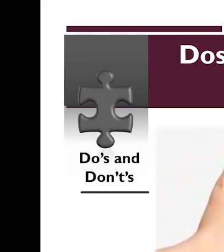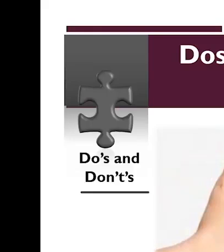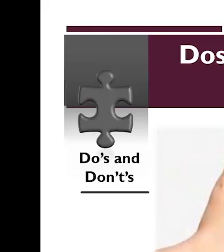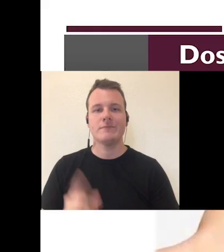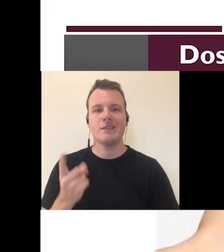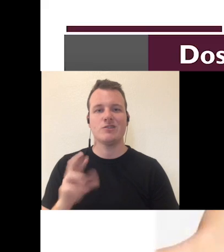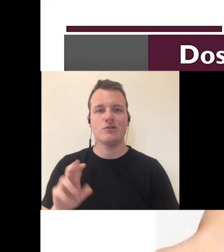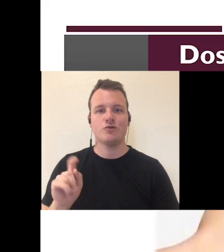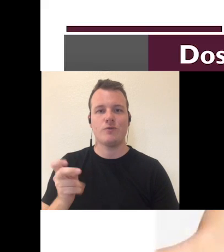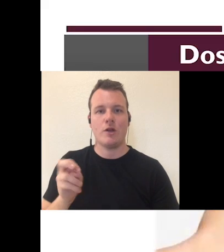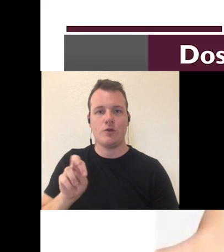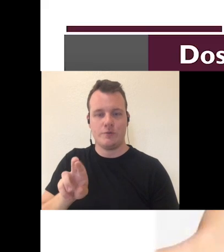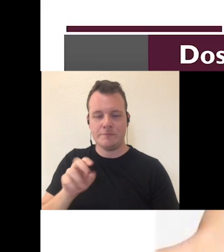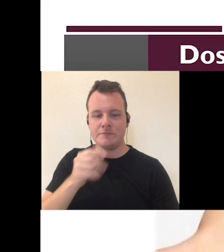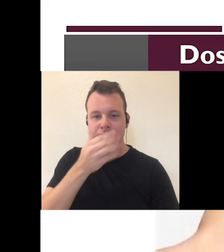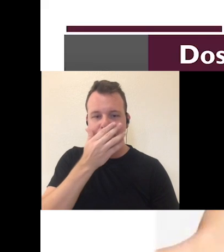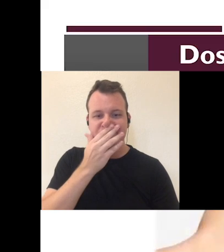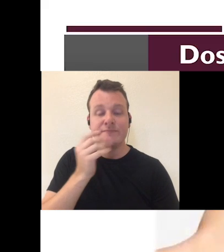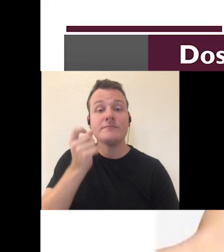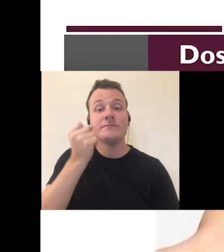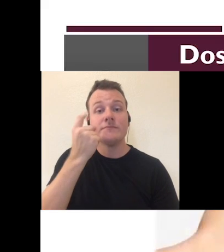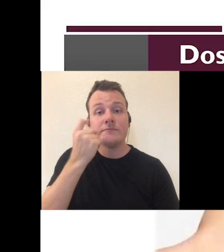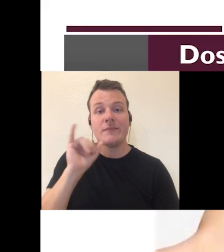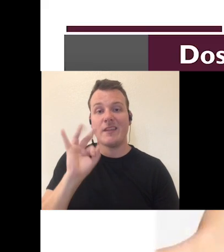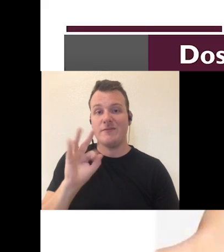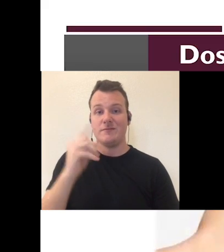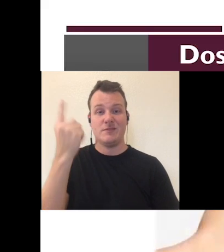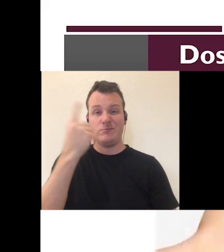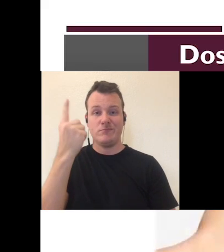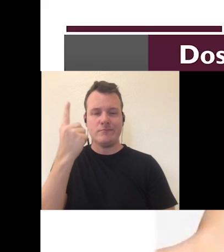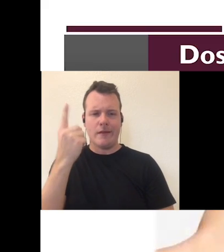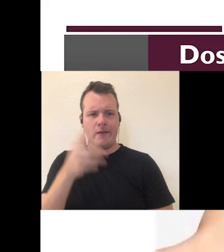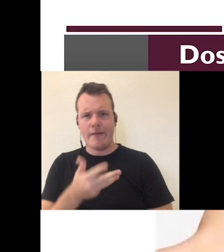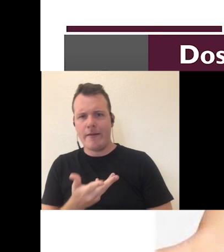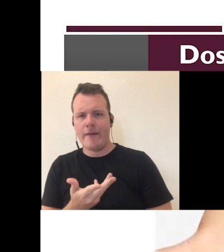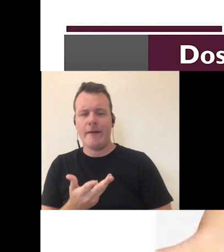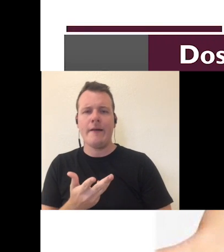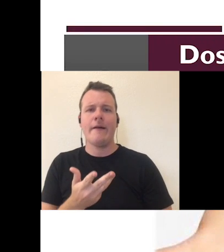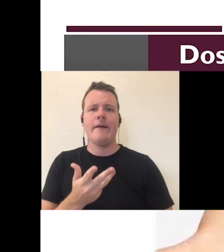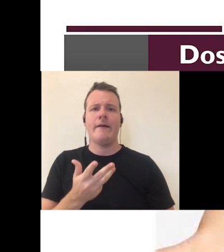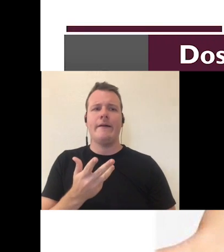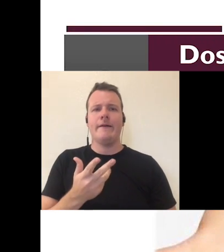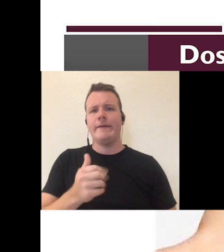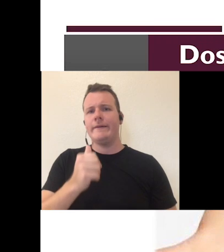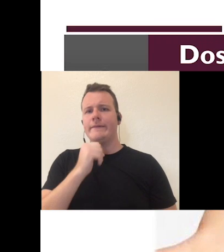And honestly if- if something doesn't jive, and you're having some issues with